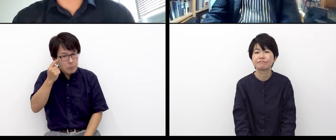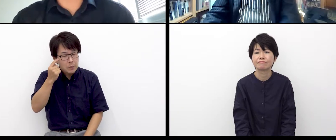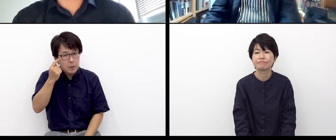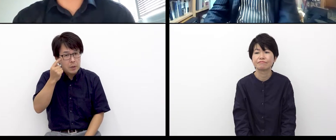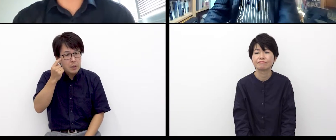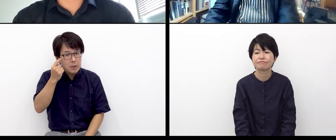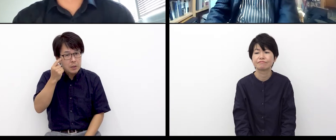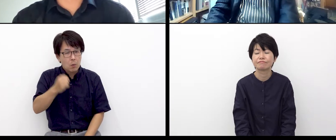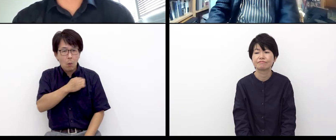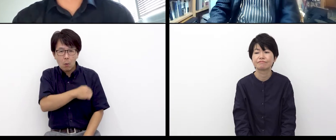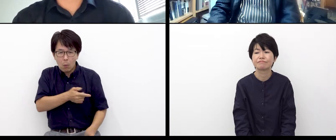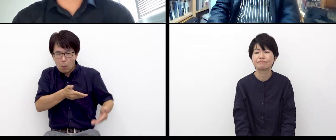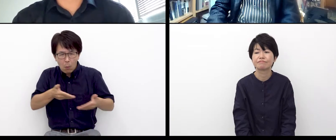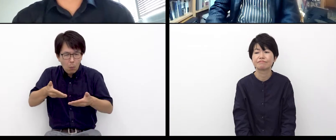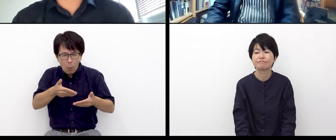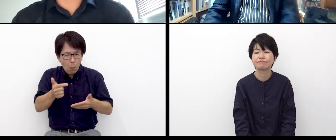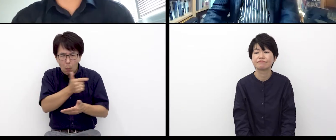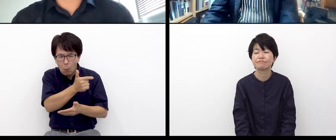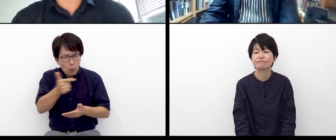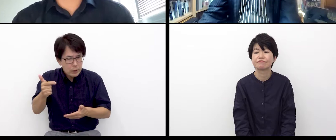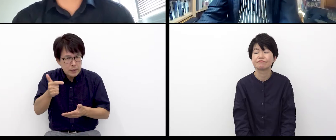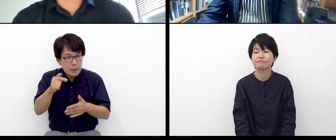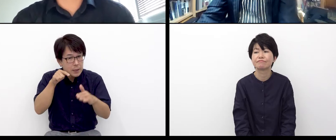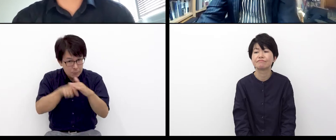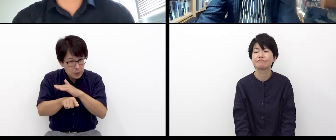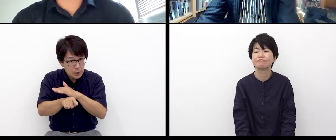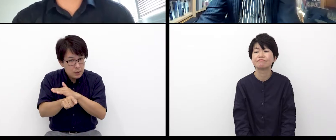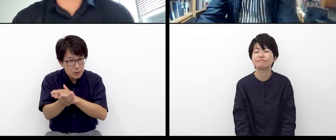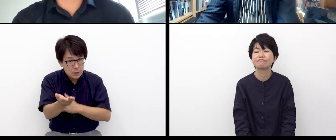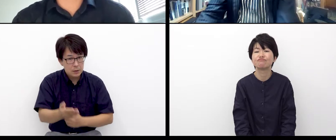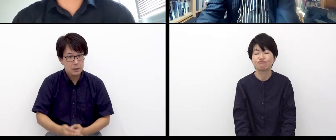Yes, to put it simply,